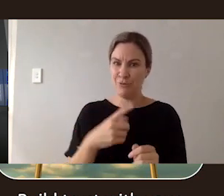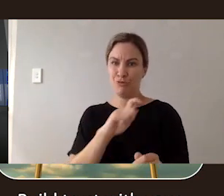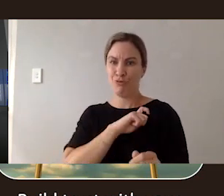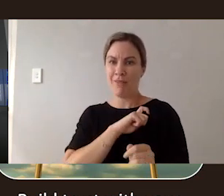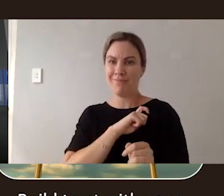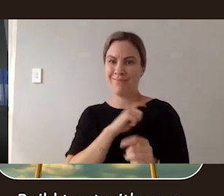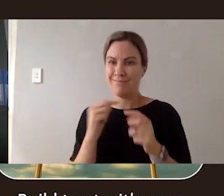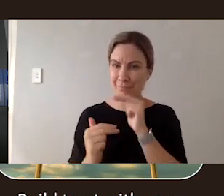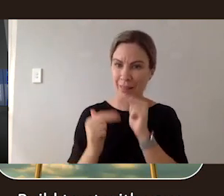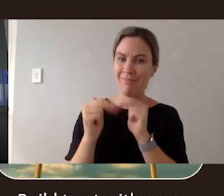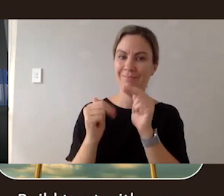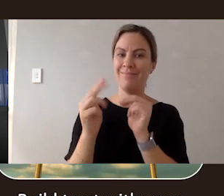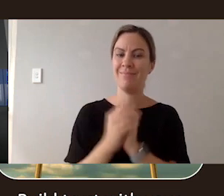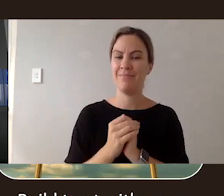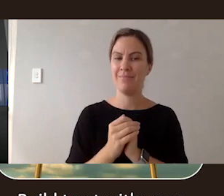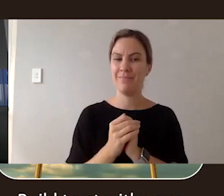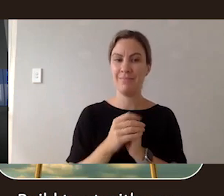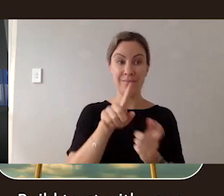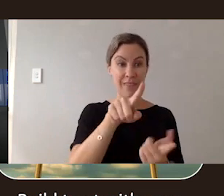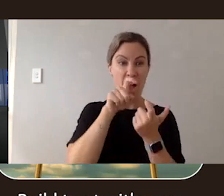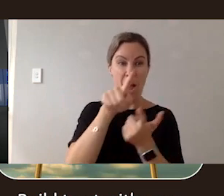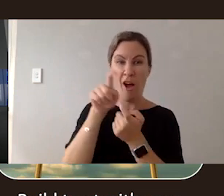hire the best talent in the market - the ones that are being let go and